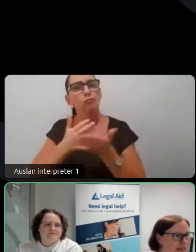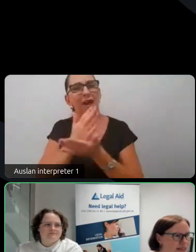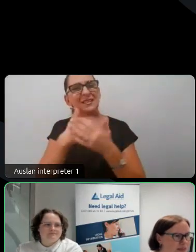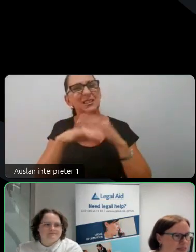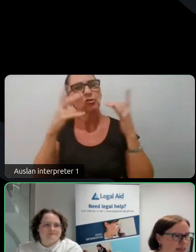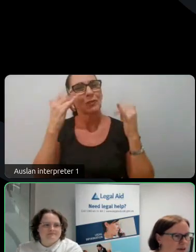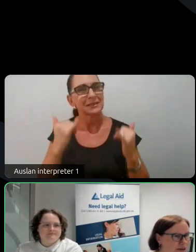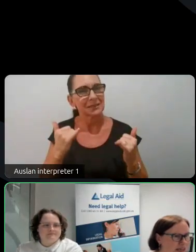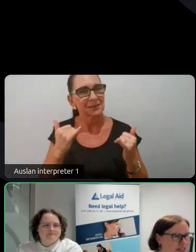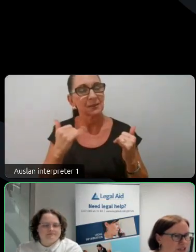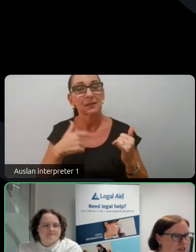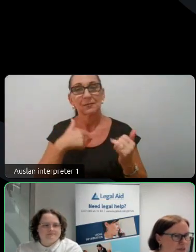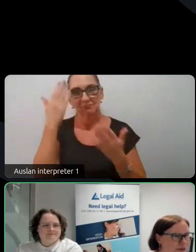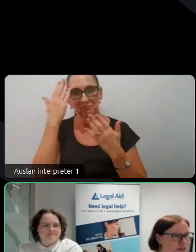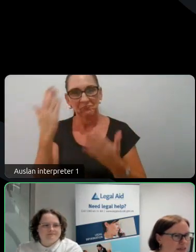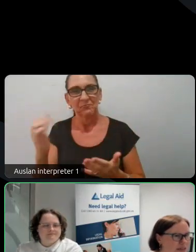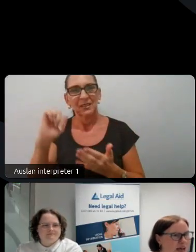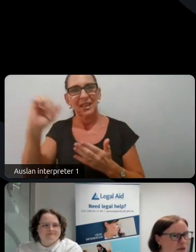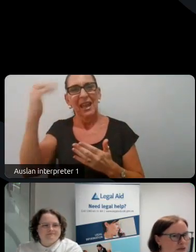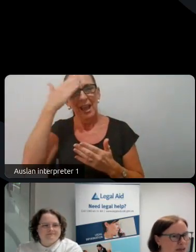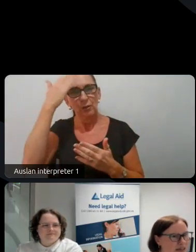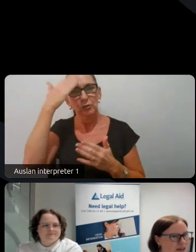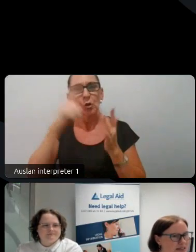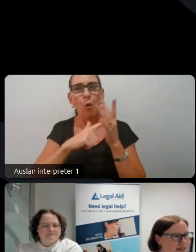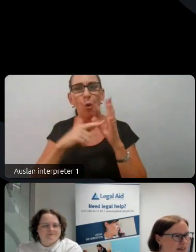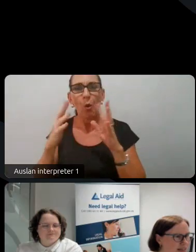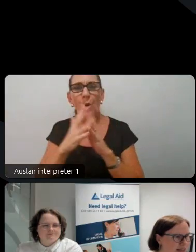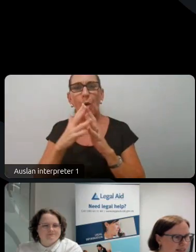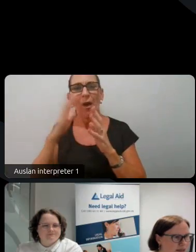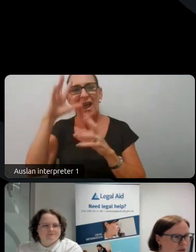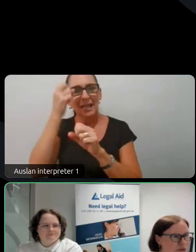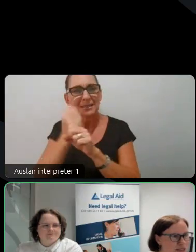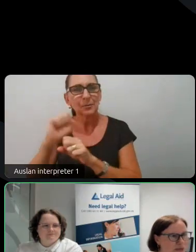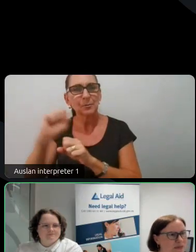law, customs, and creation spirits. And we recognize that these lands have always been